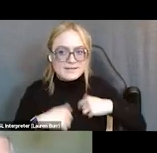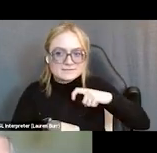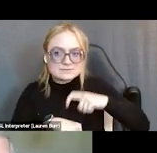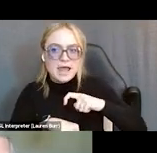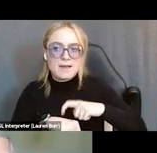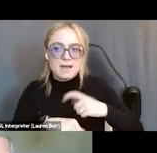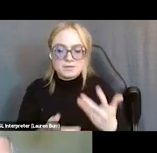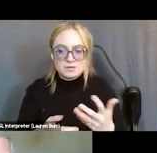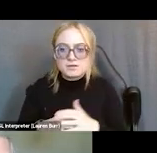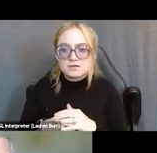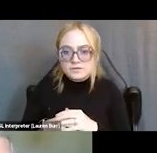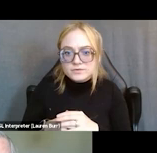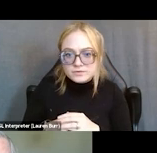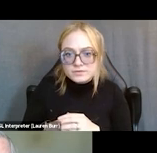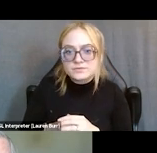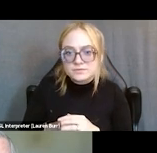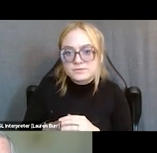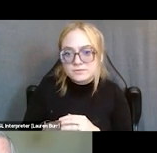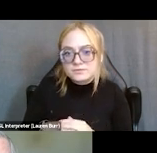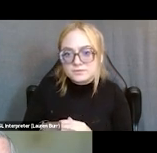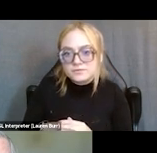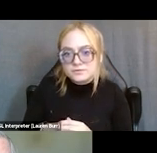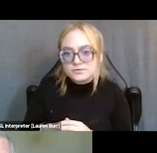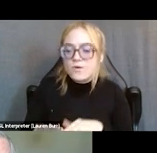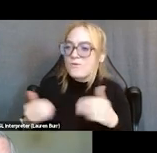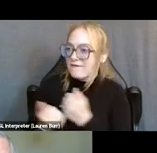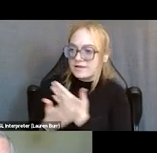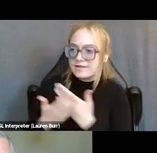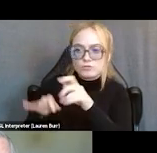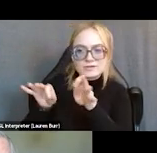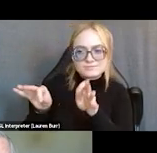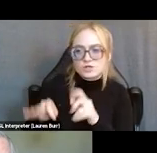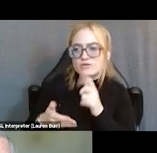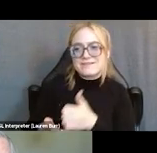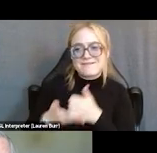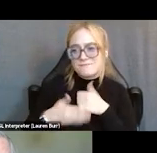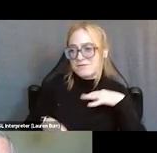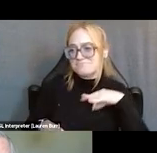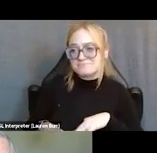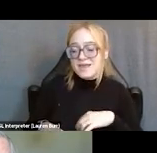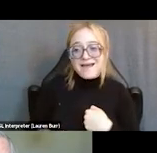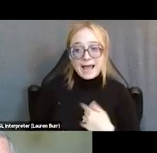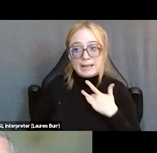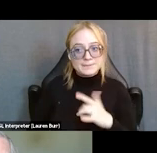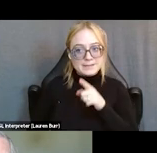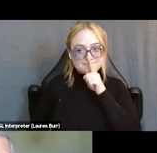everything she gave me was just so helpful and I'm not one to ask for something, I just go get it.